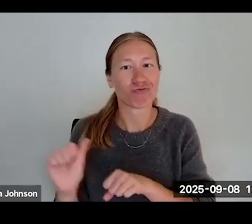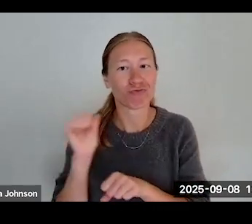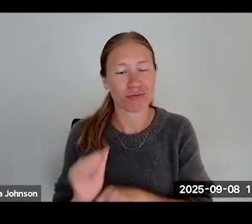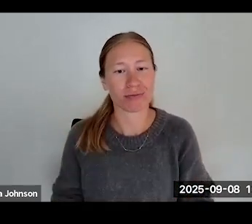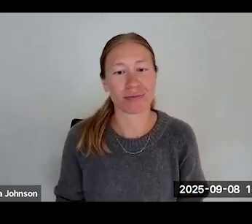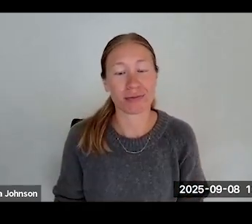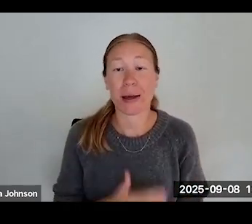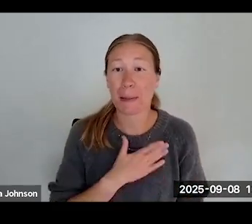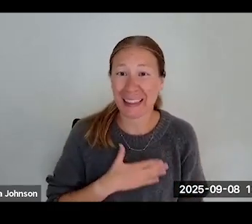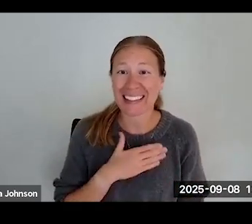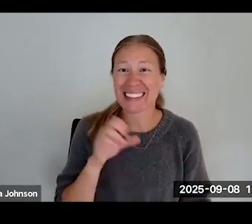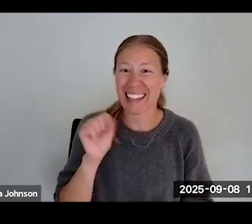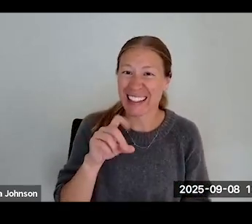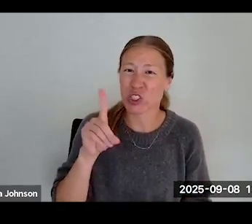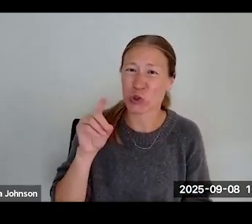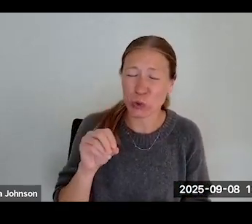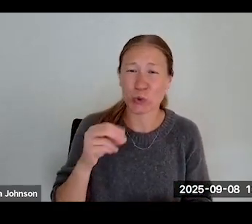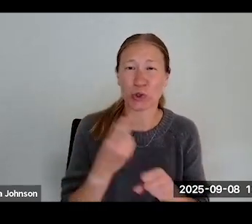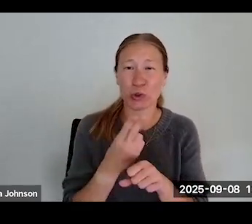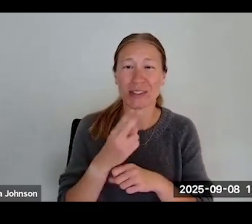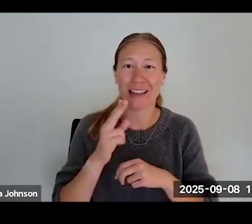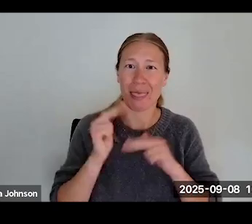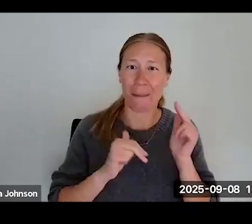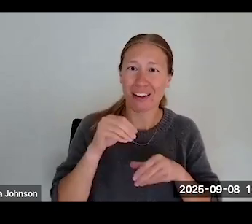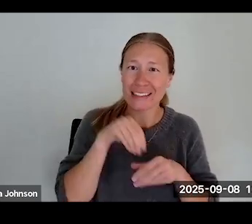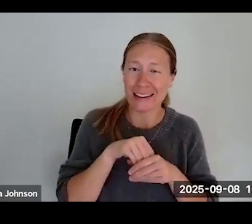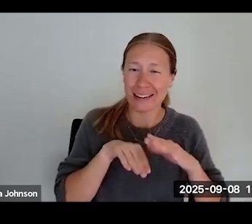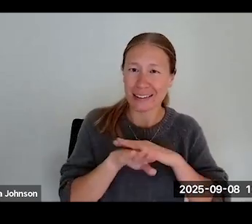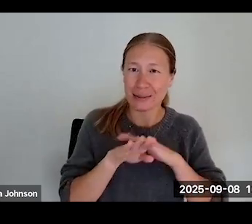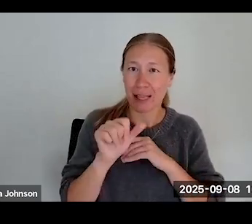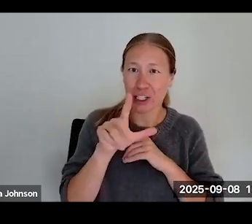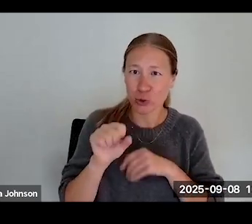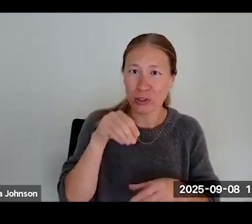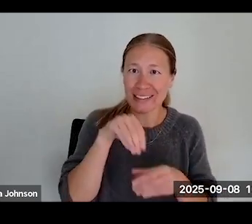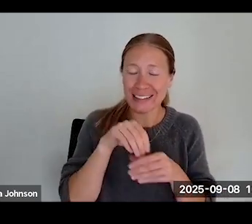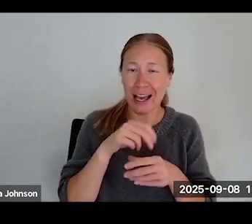Please do use the built-in accessibility tools that our different programs and software tools have.